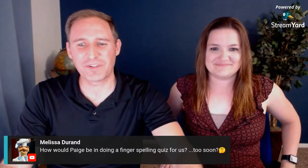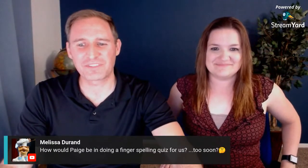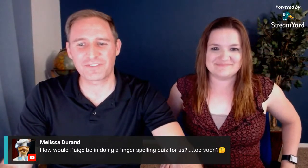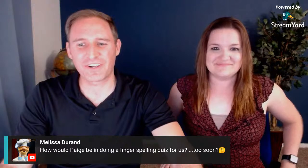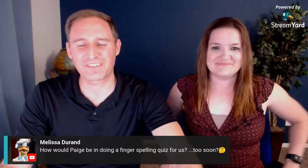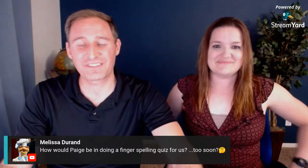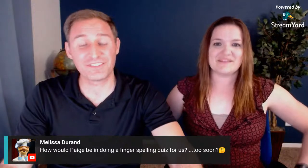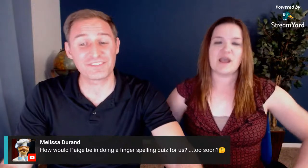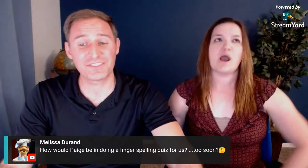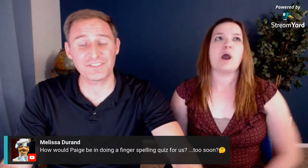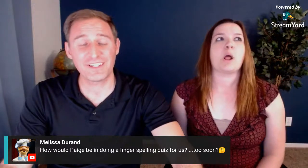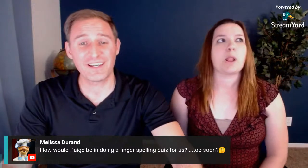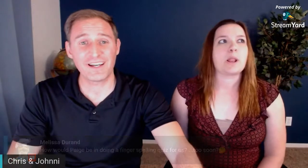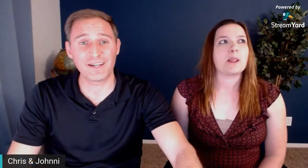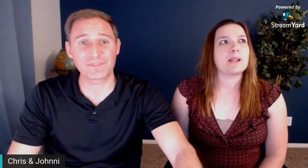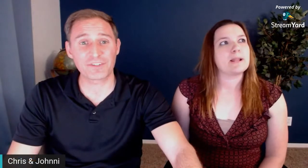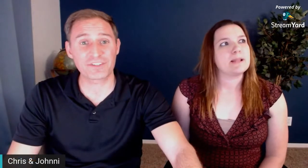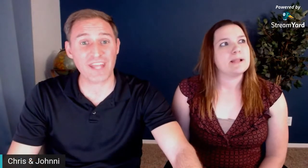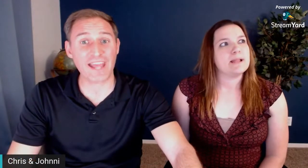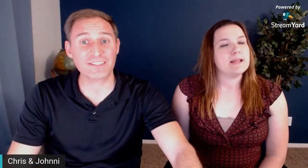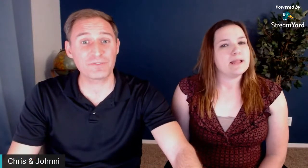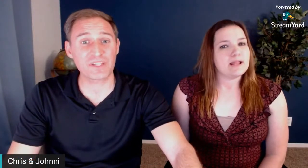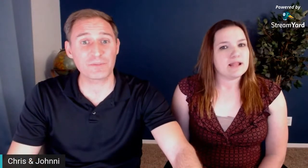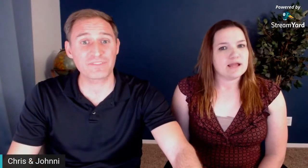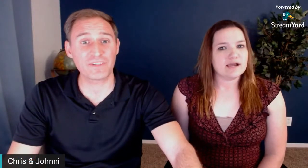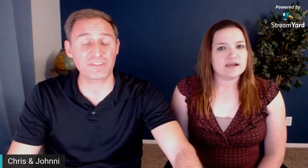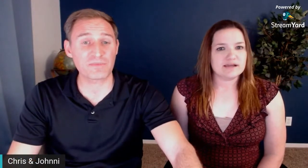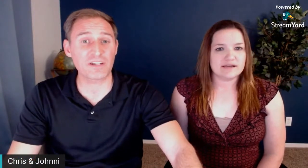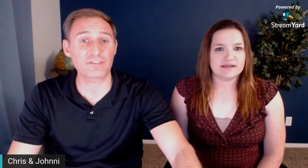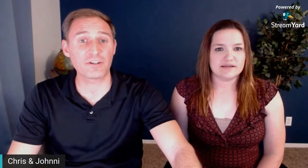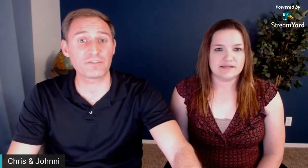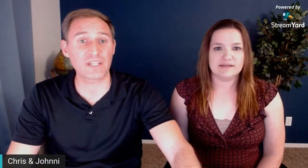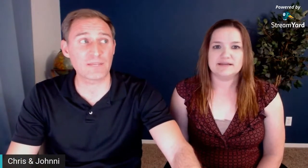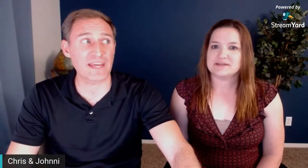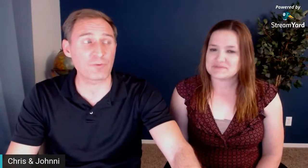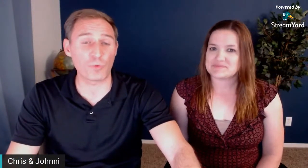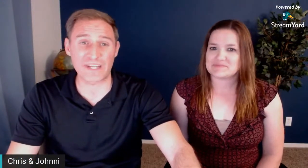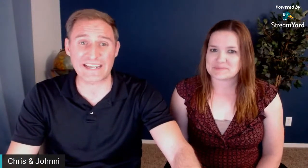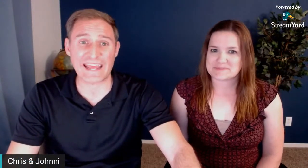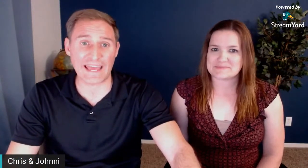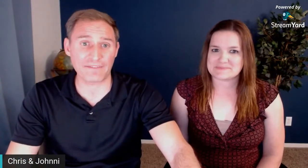quiz for us too soon um so she actually was able to fingerspell her own name at one and a half